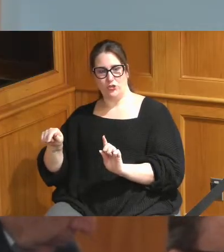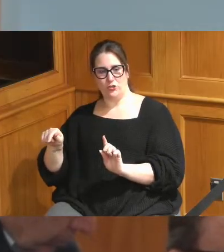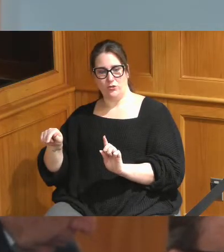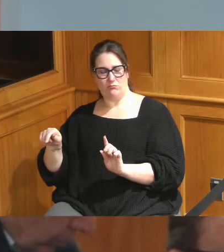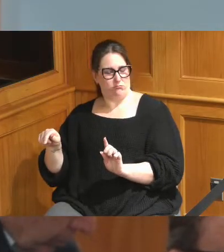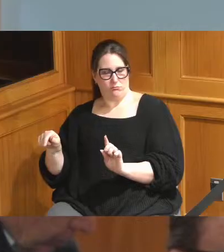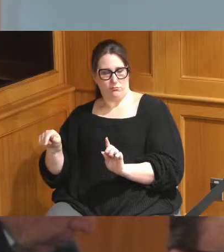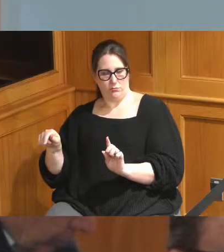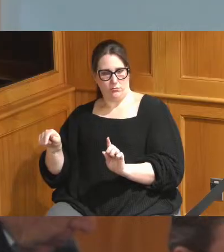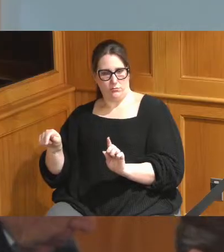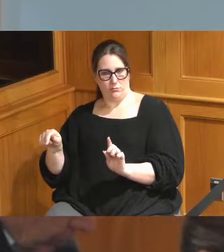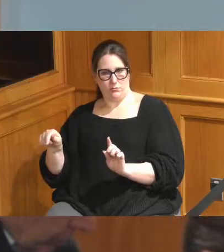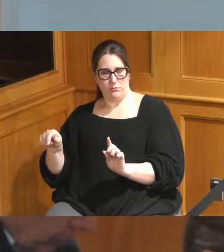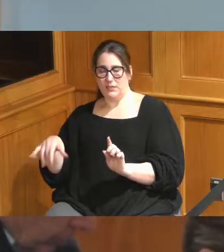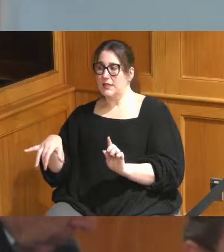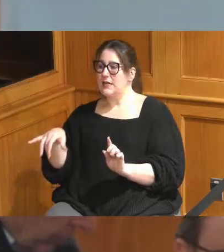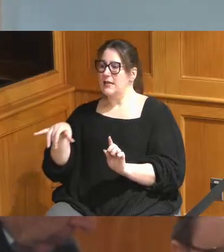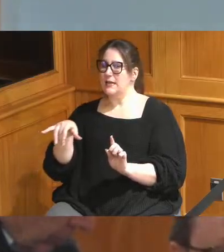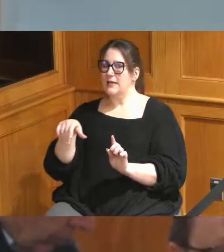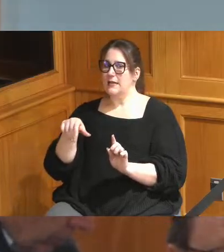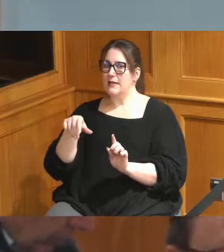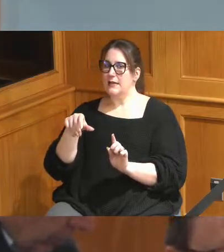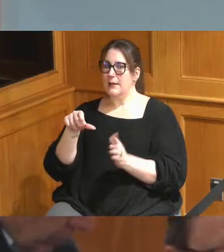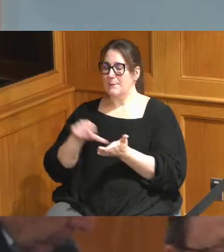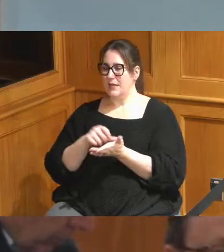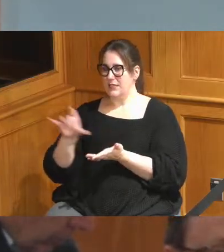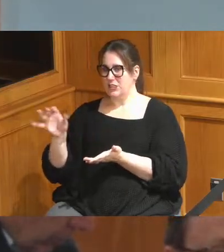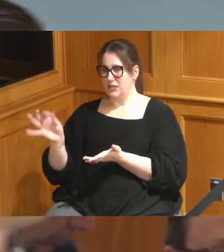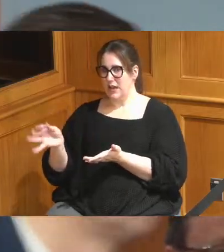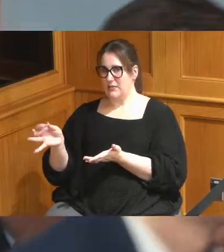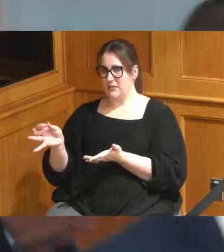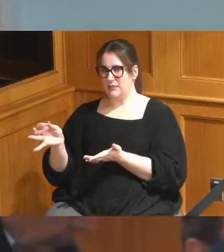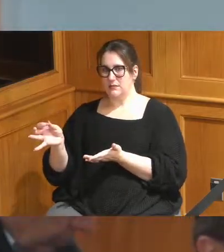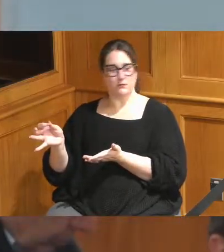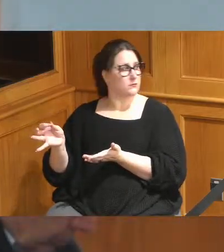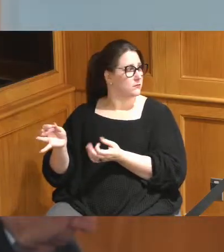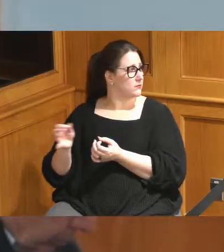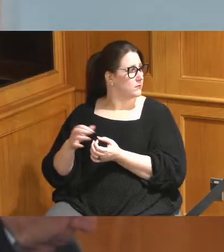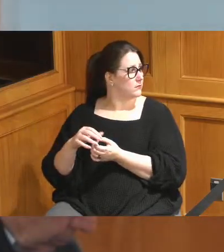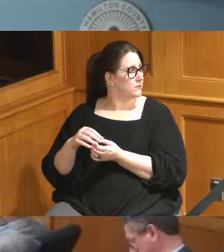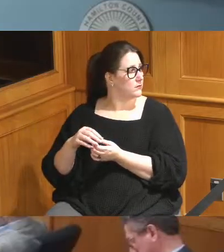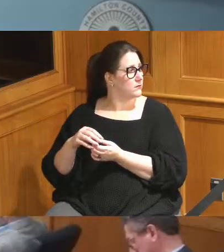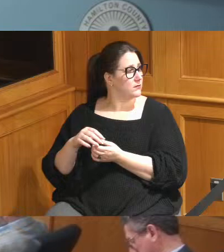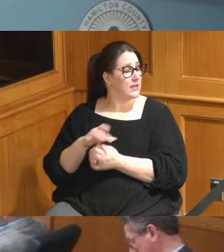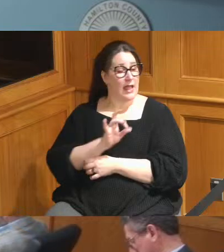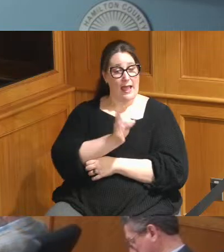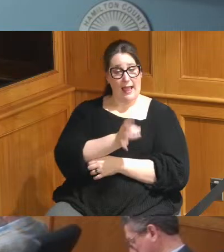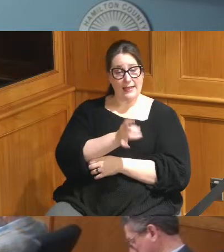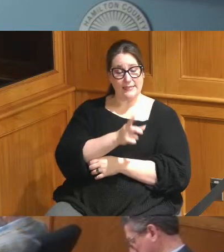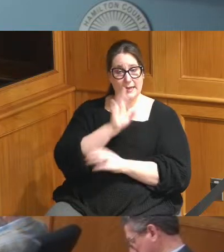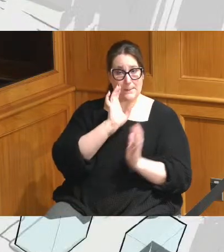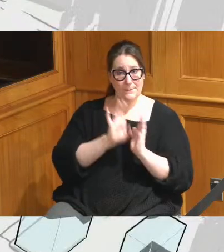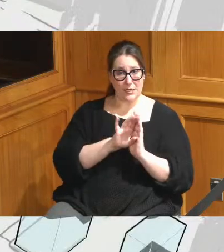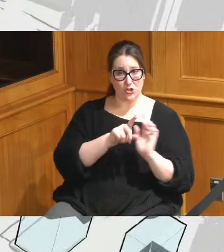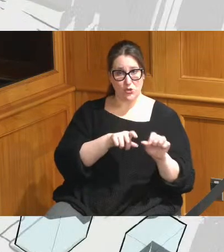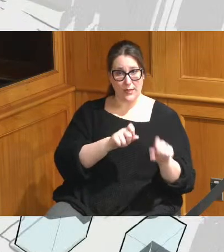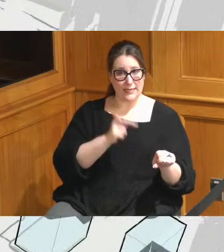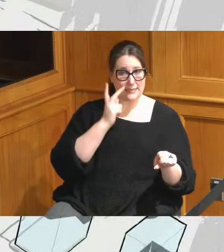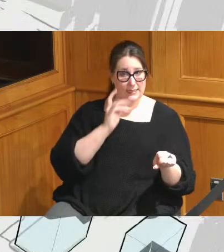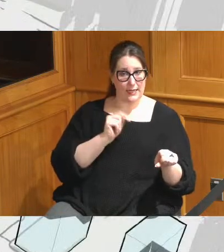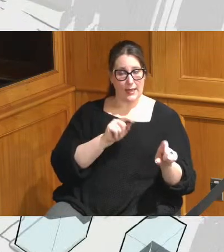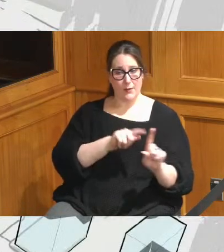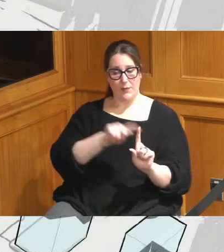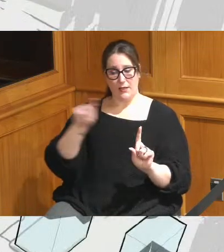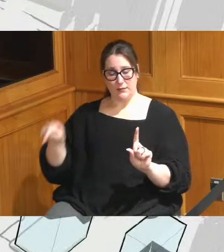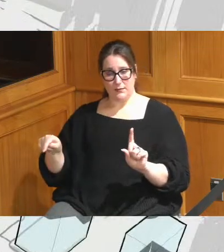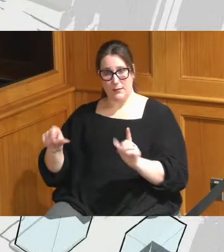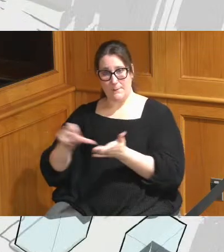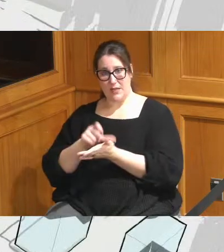here also? Yeah. Sunslide on 19. Yeah. On 18 you have a picture of what it is. It's on there. Oh,